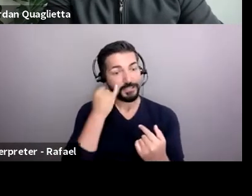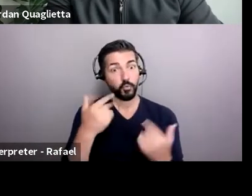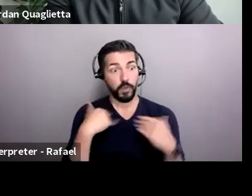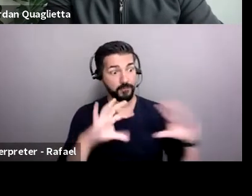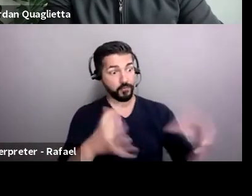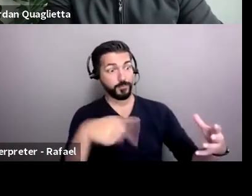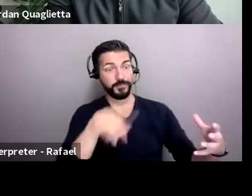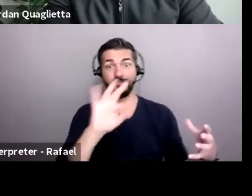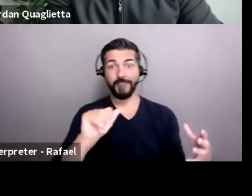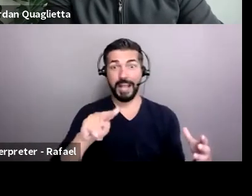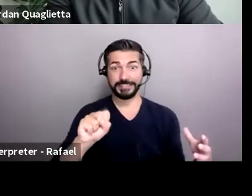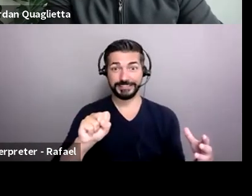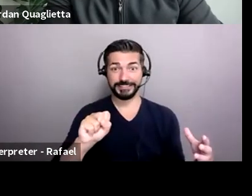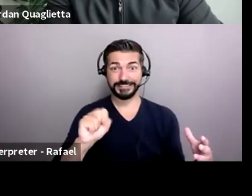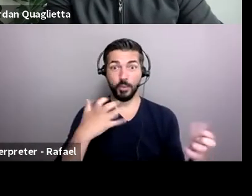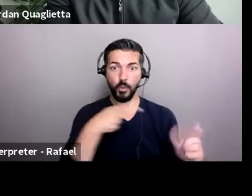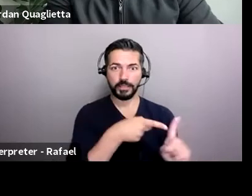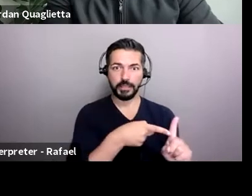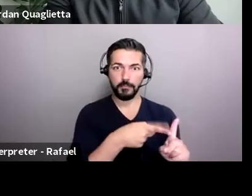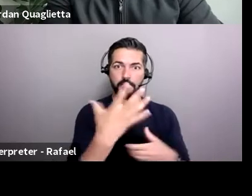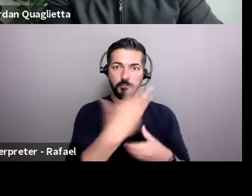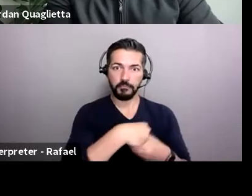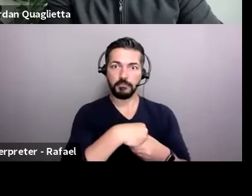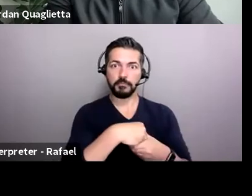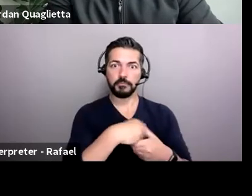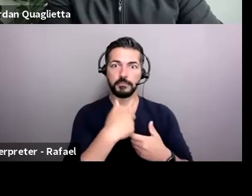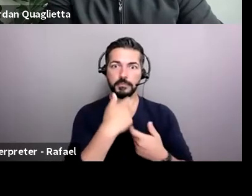You do want to keep them engaged year round, right? For season two, for voting.